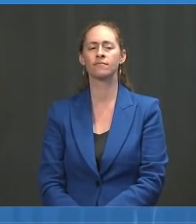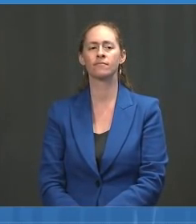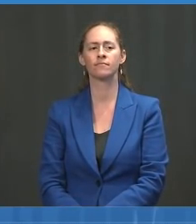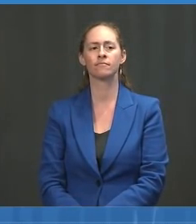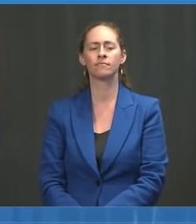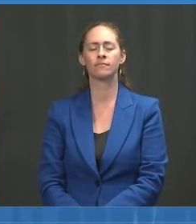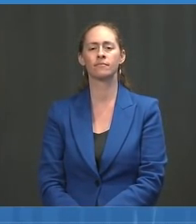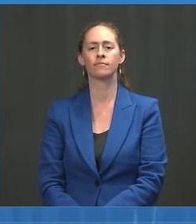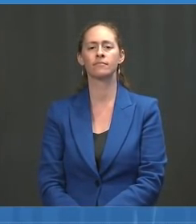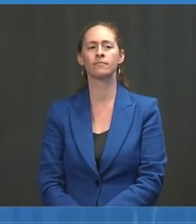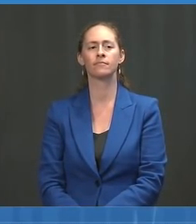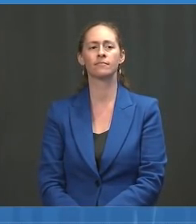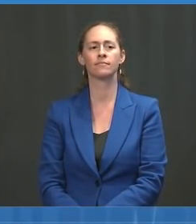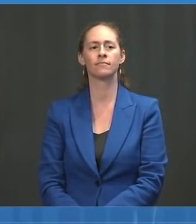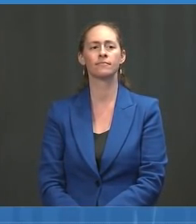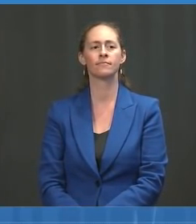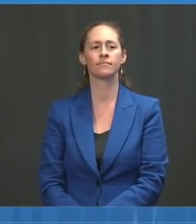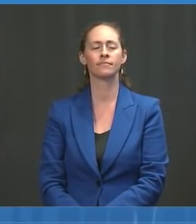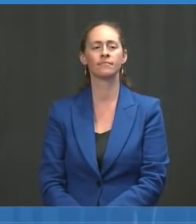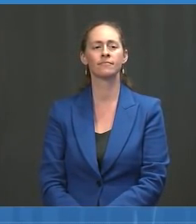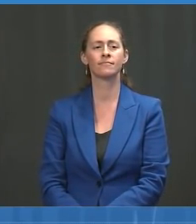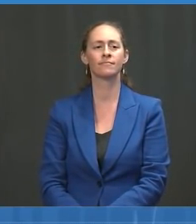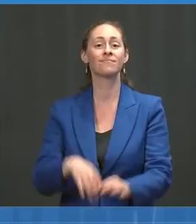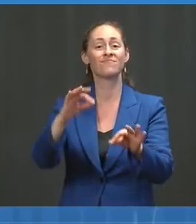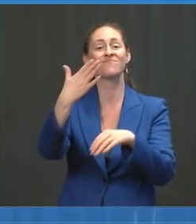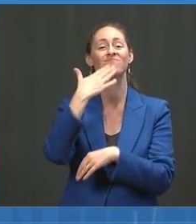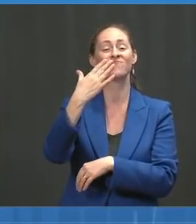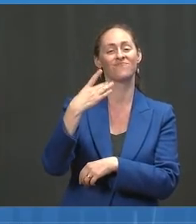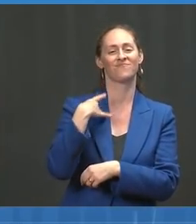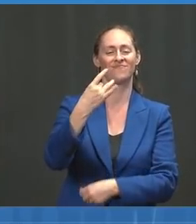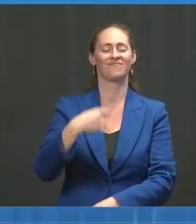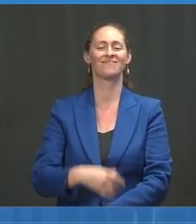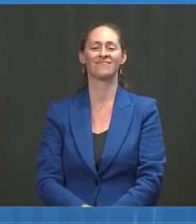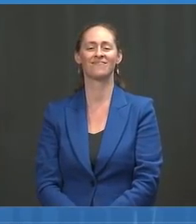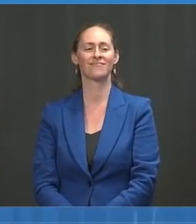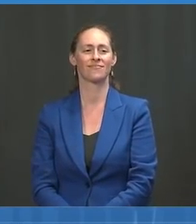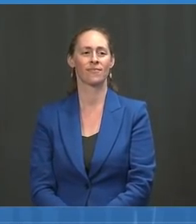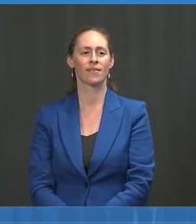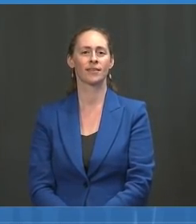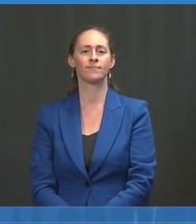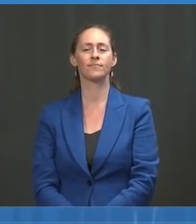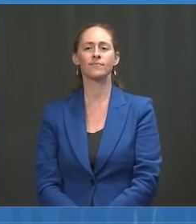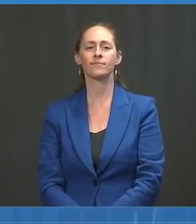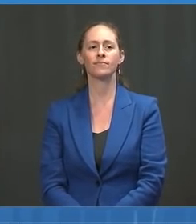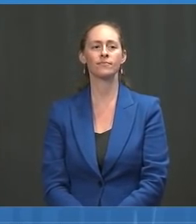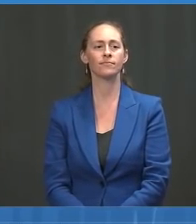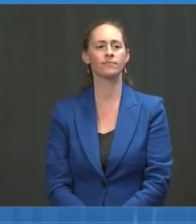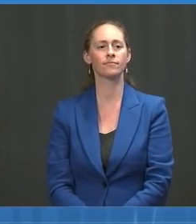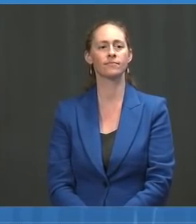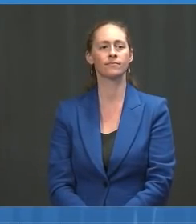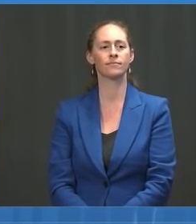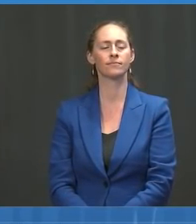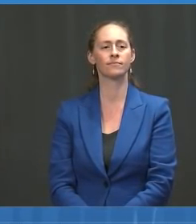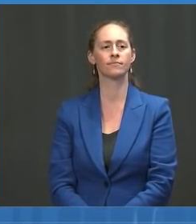The Press: Hi. Thank you so much for taking my question. You know, many parents are under the impression that young children